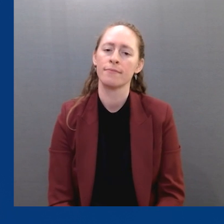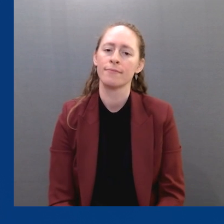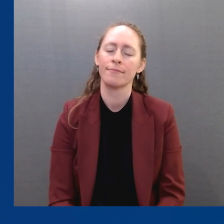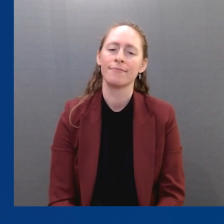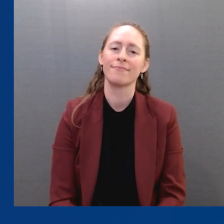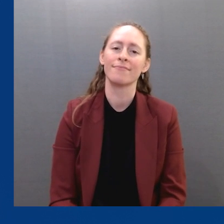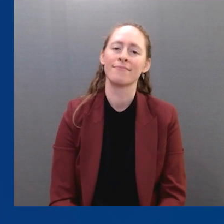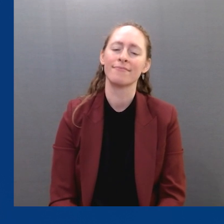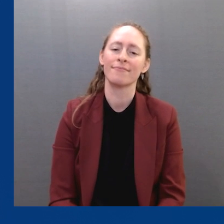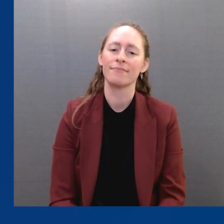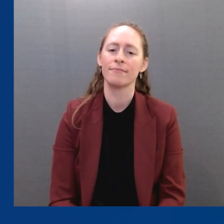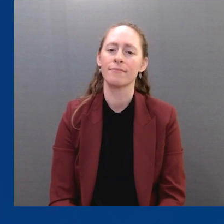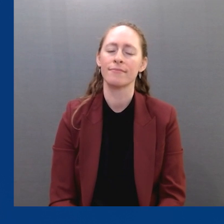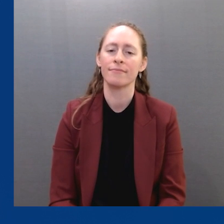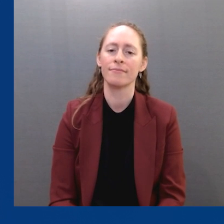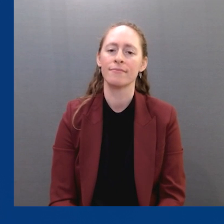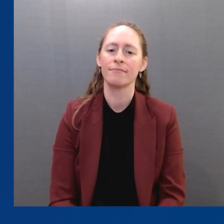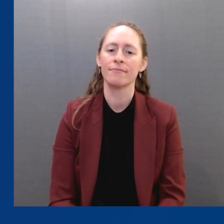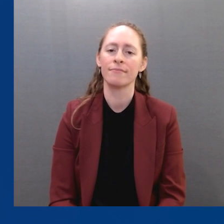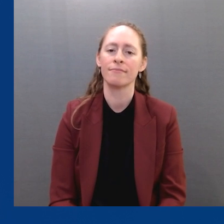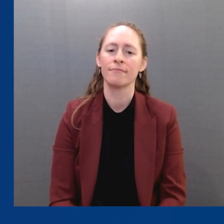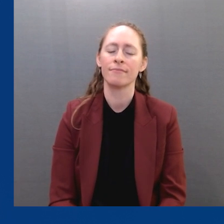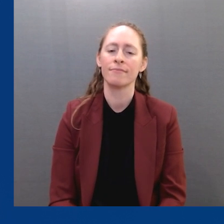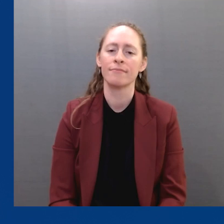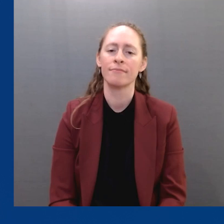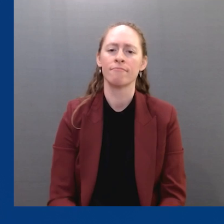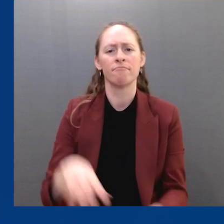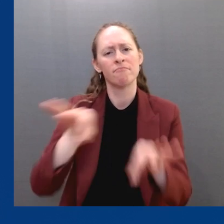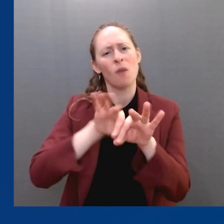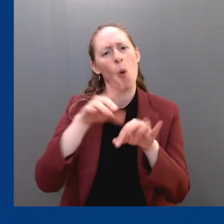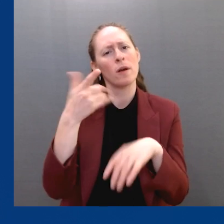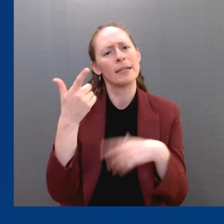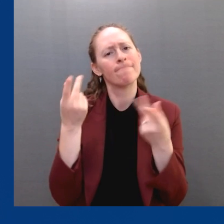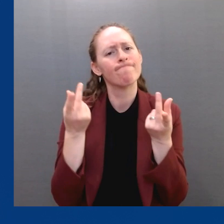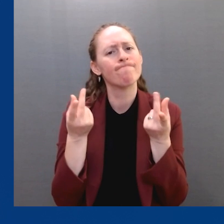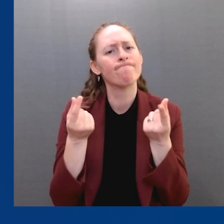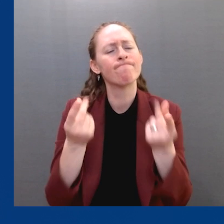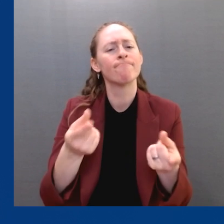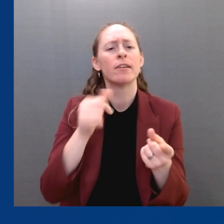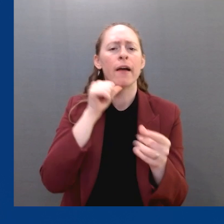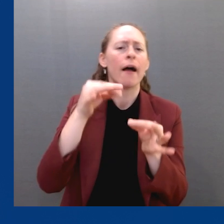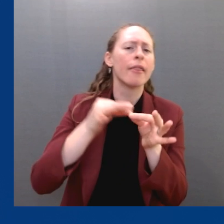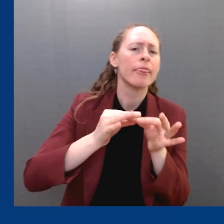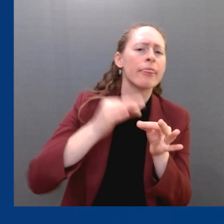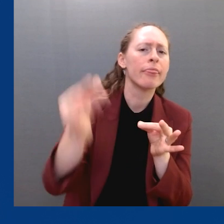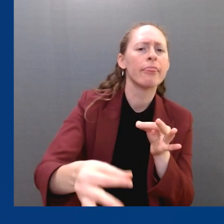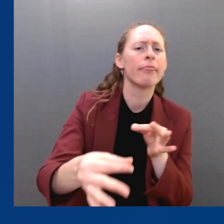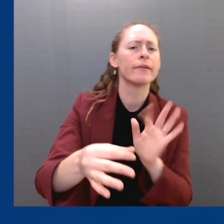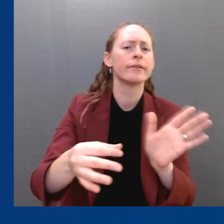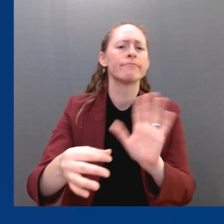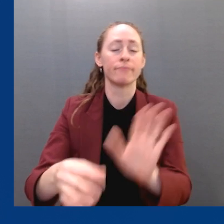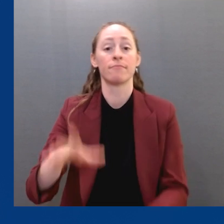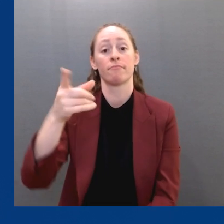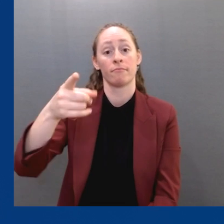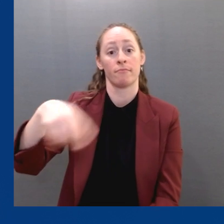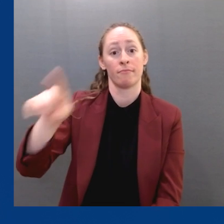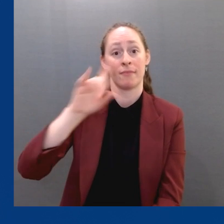on your COVID-19 vaccines. Among those 50 and older, those vaccinated with a primary series and only one booster dose